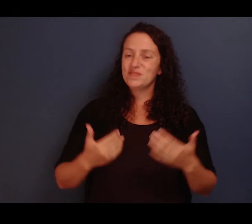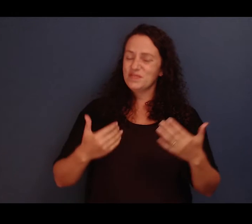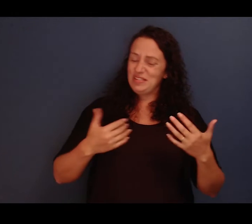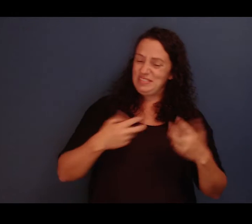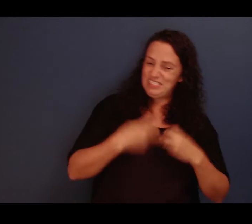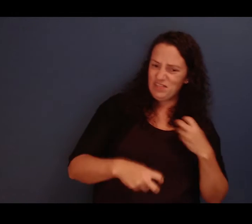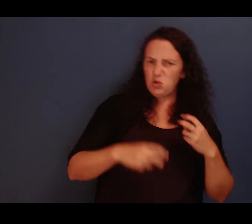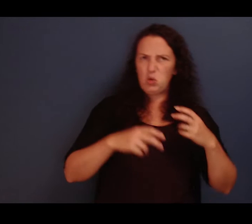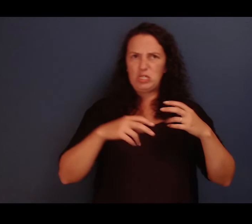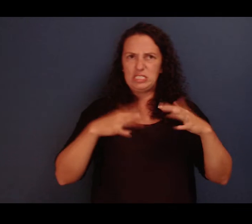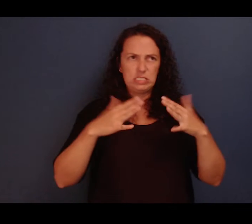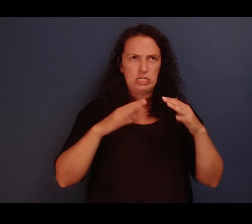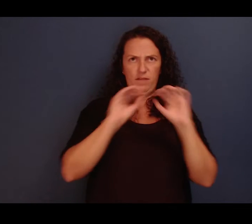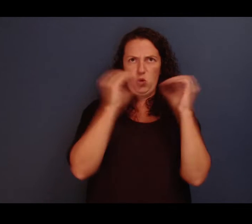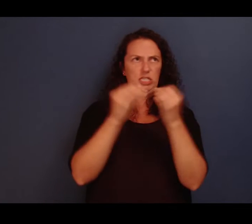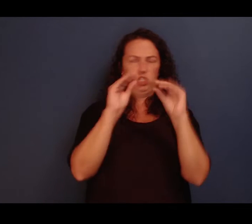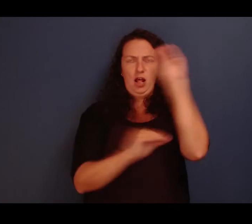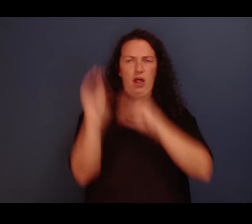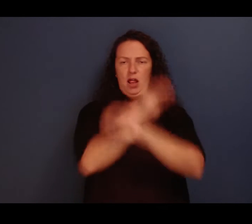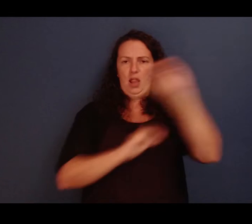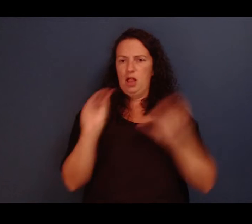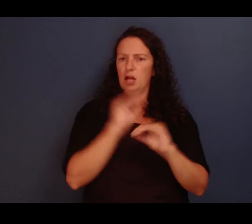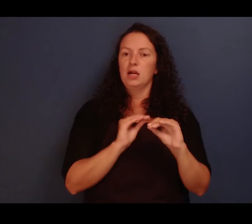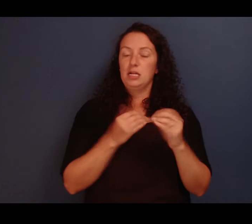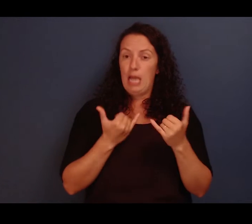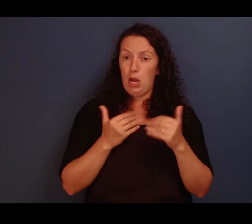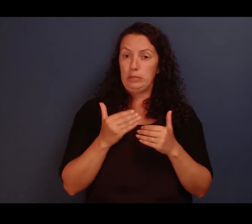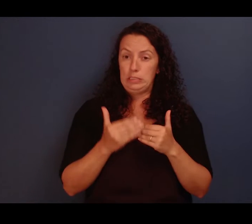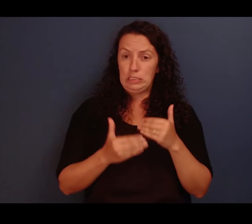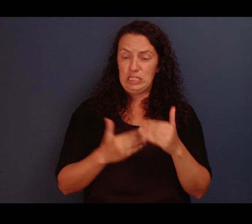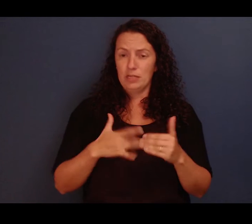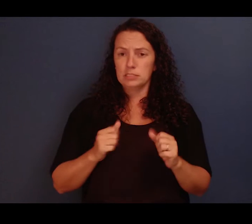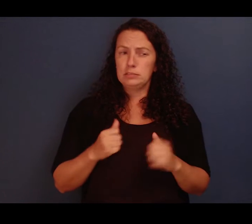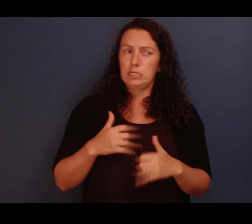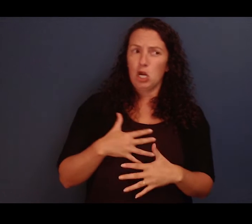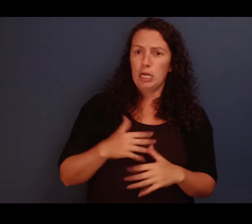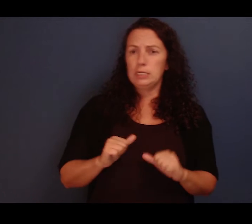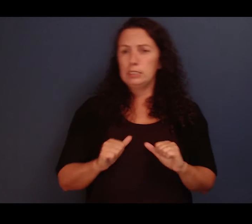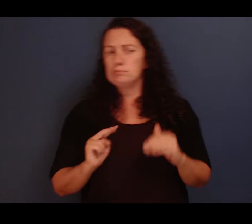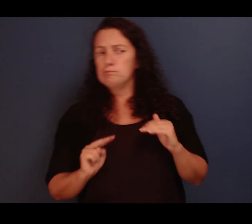part of organizational change, where many things feel scary and uncertain. Added to